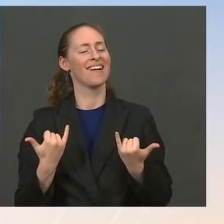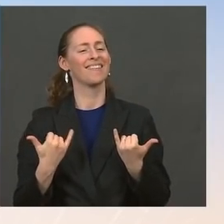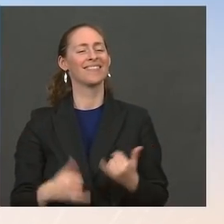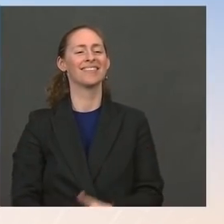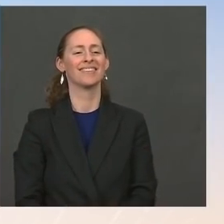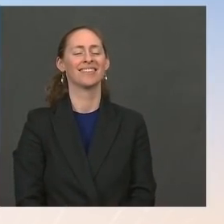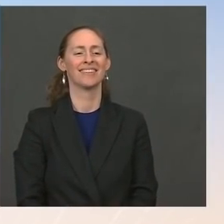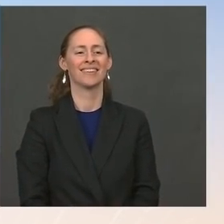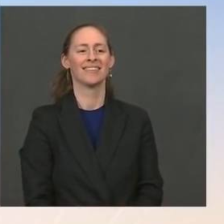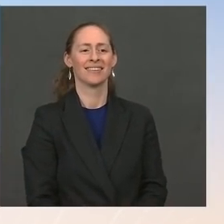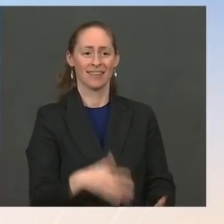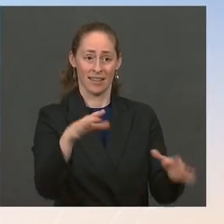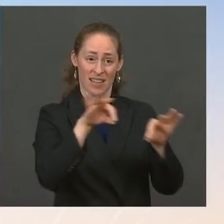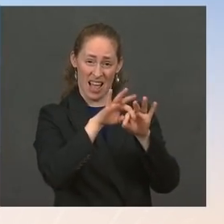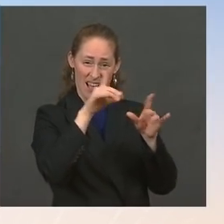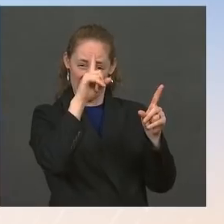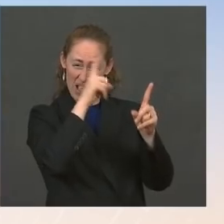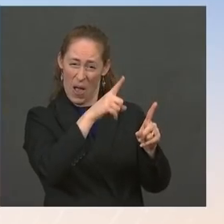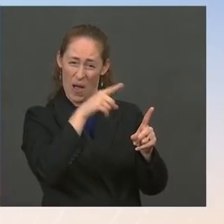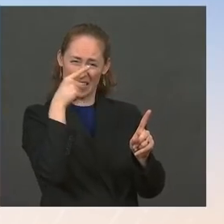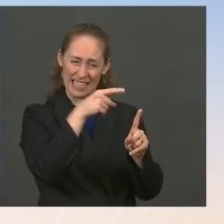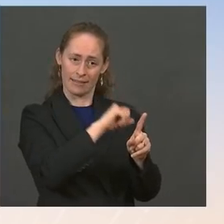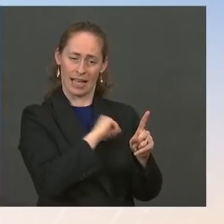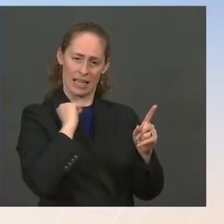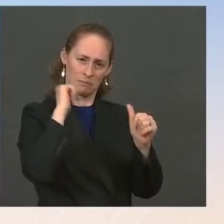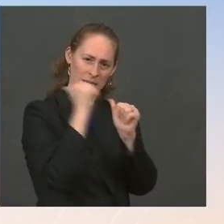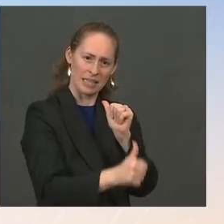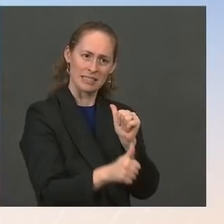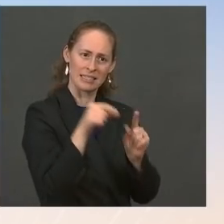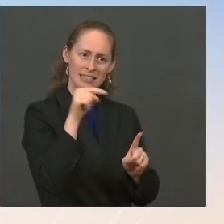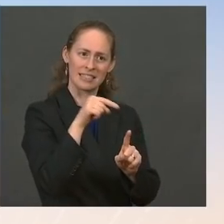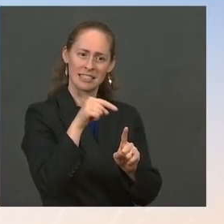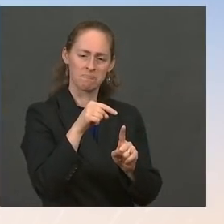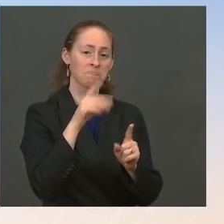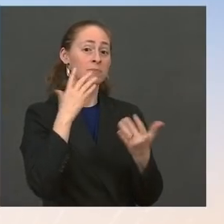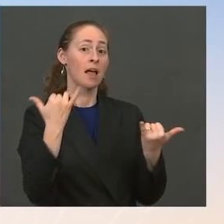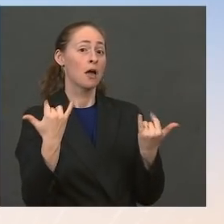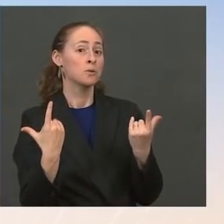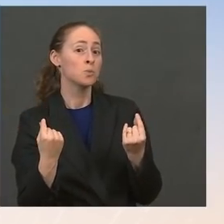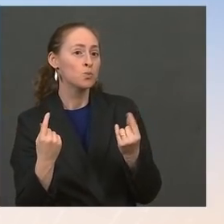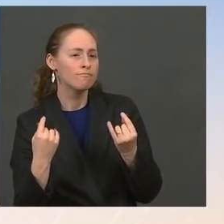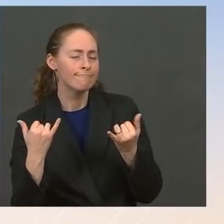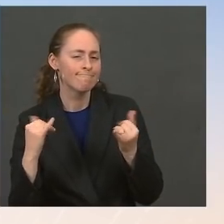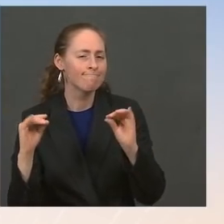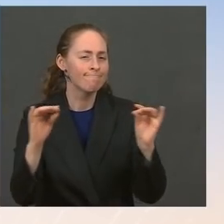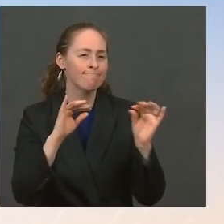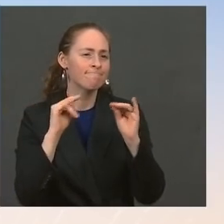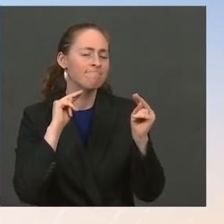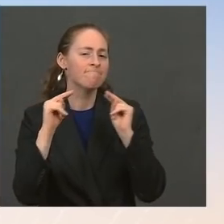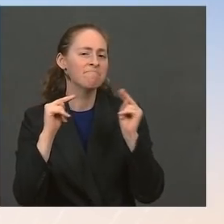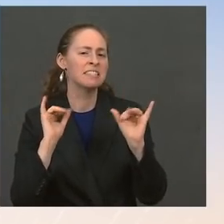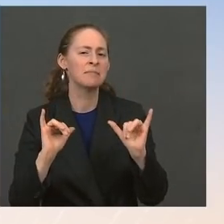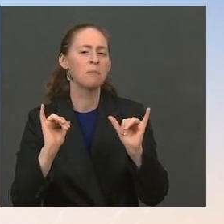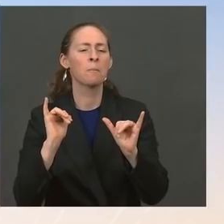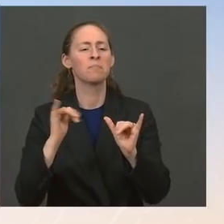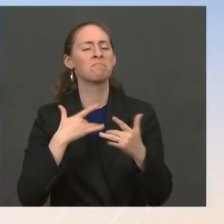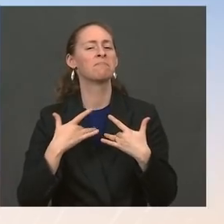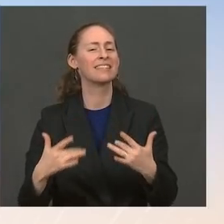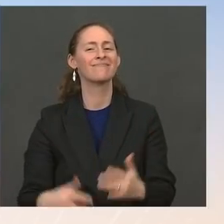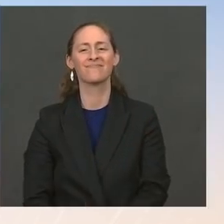That's what our focus will be on. And I expect we'll continue the discussions and negotiations as they have occurred to date. The Press: Could you tell us when was the last time